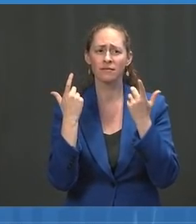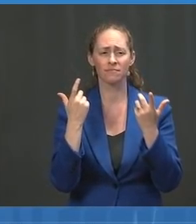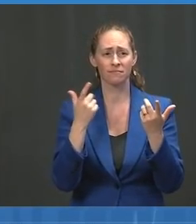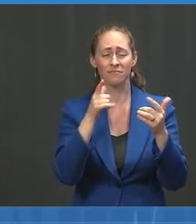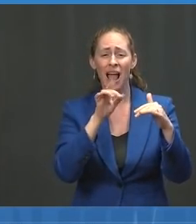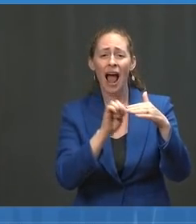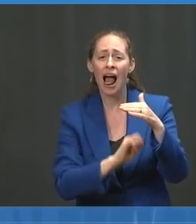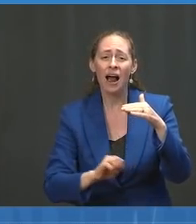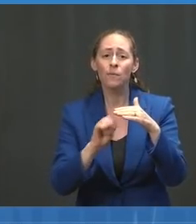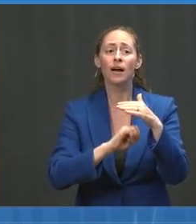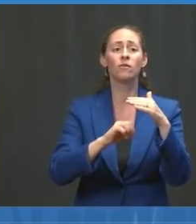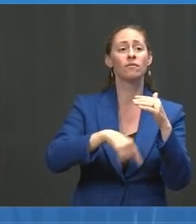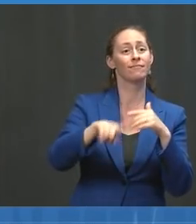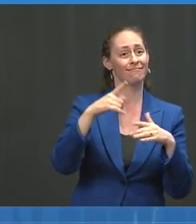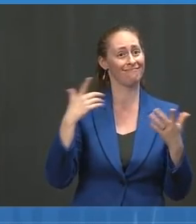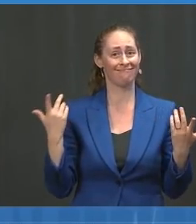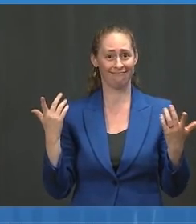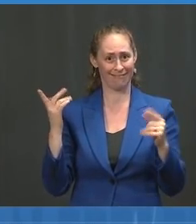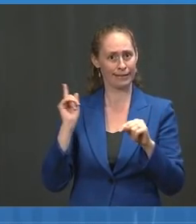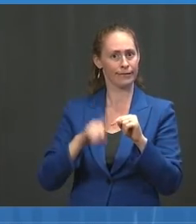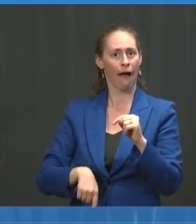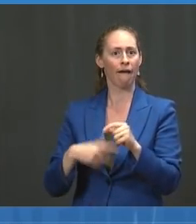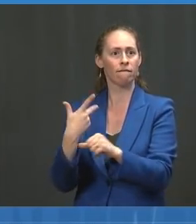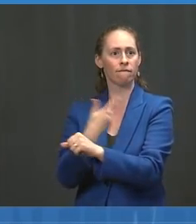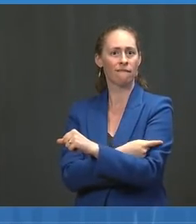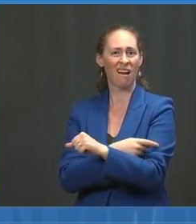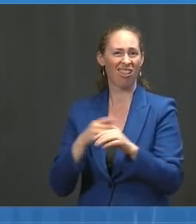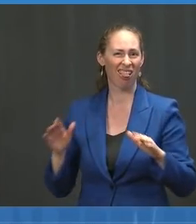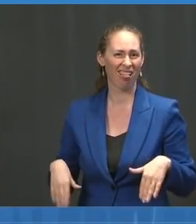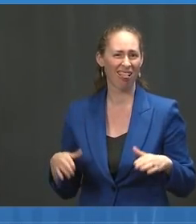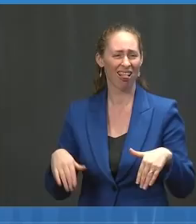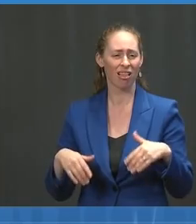where they're not yet eligible for vaccines? And if not, why not?